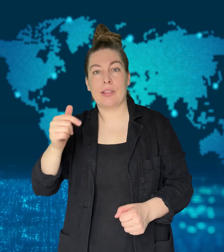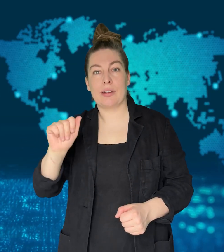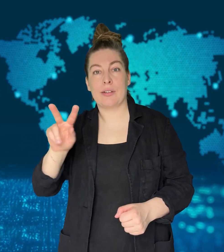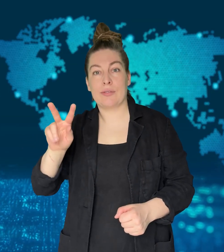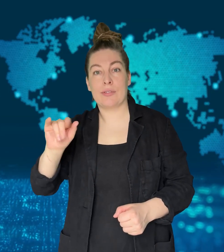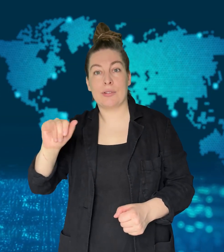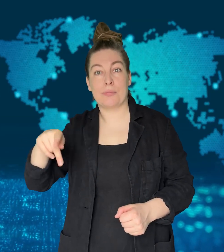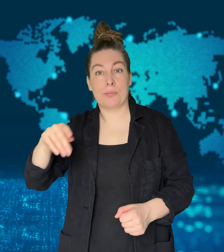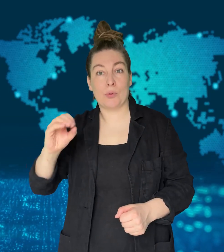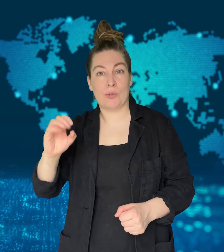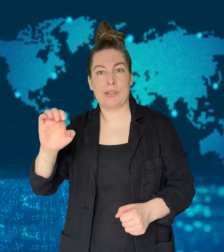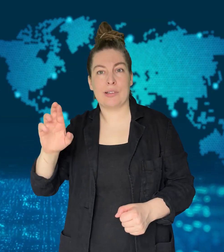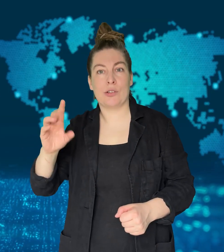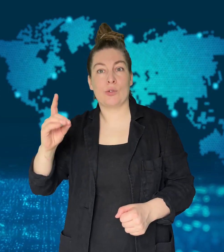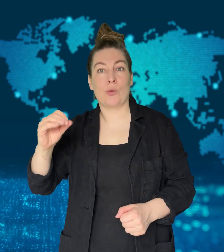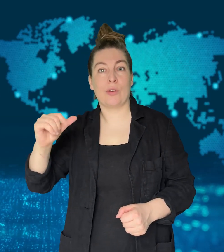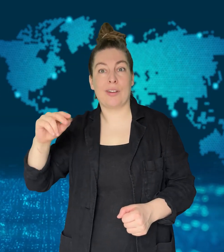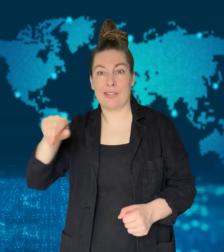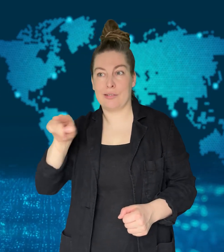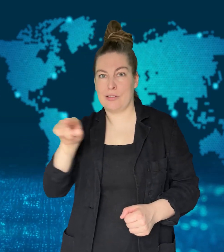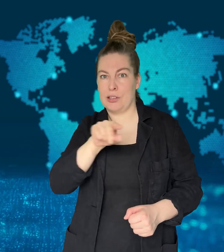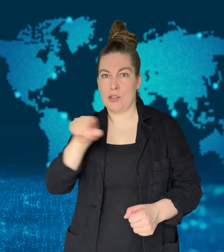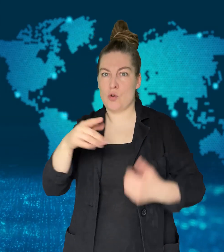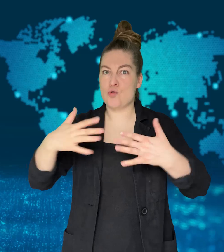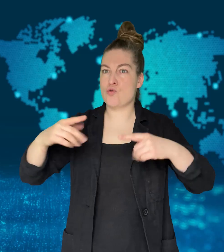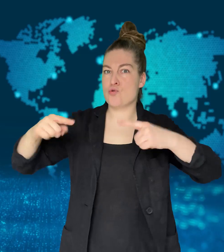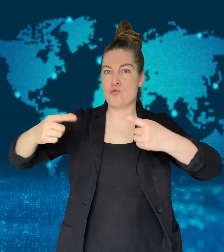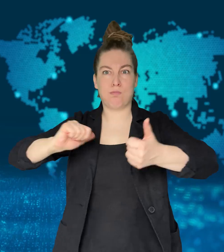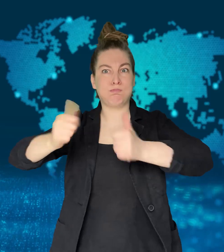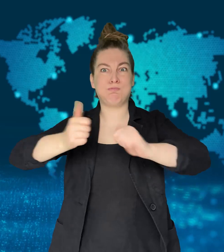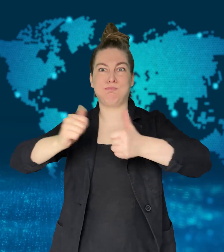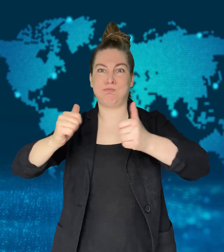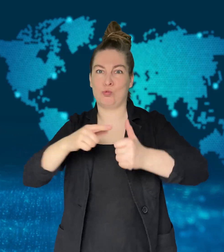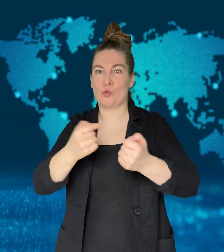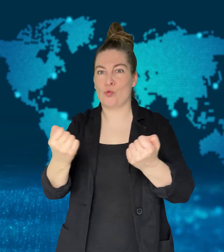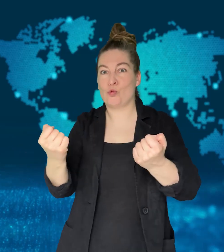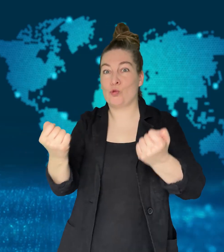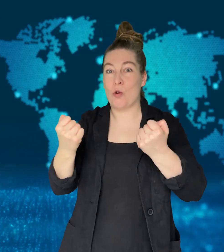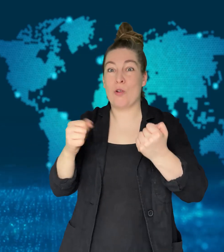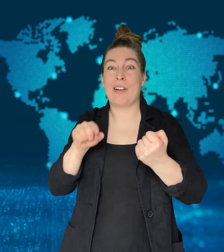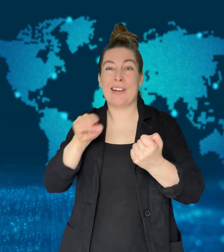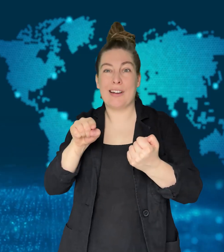who is the top rival of President Recep Tavvip Erdogan.